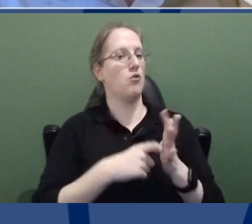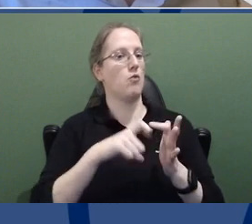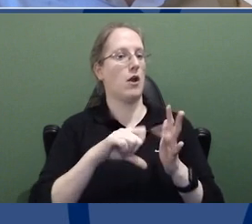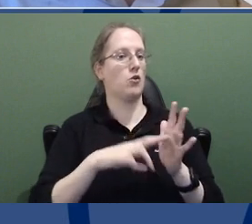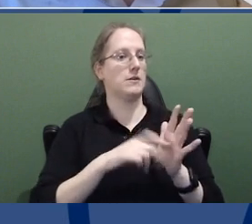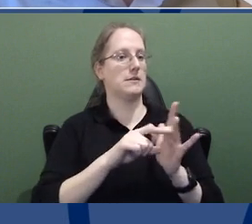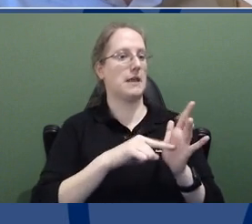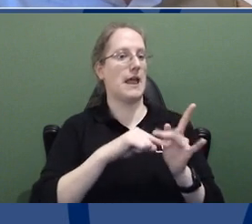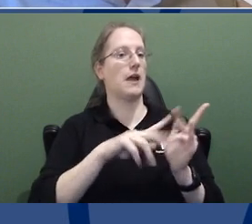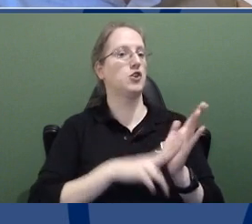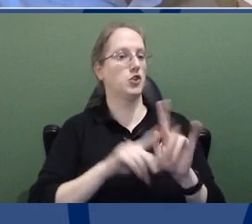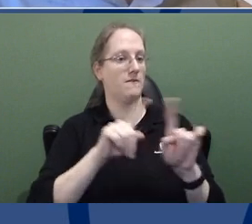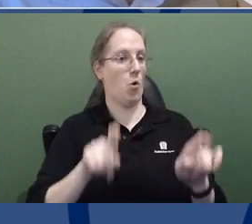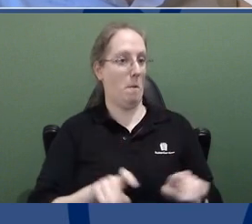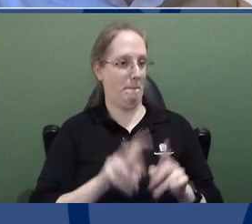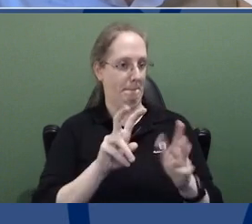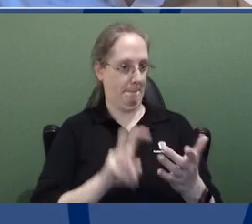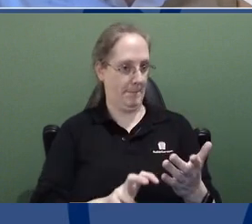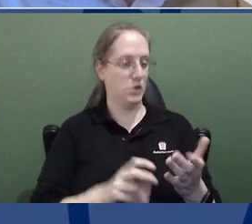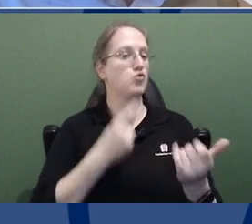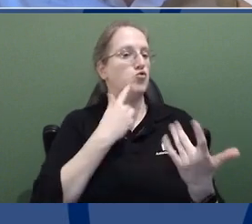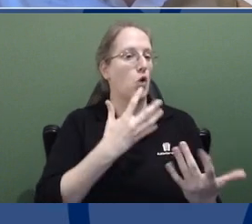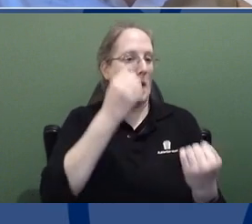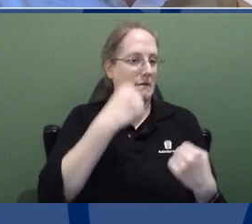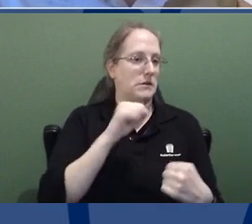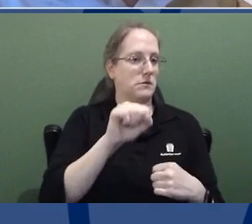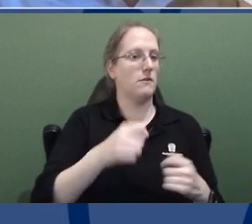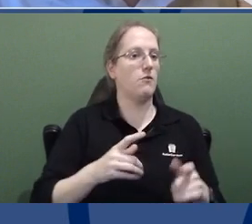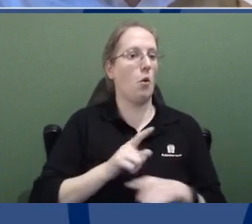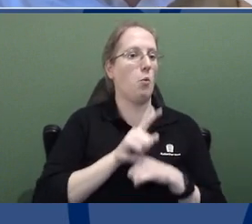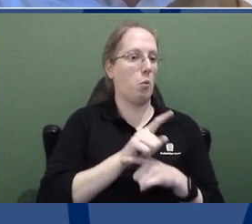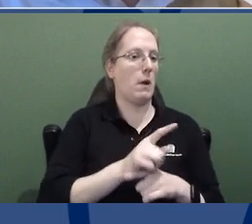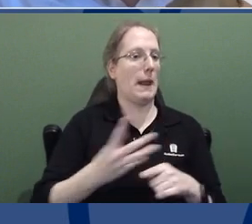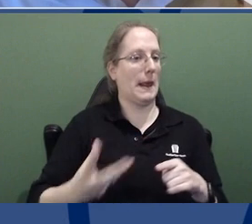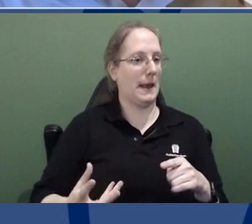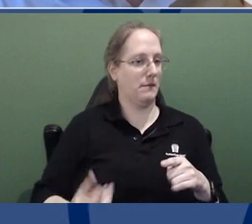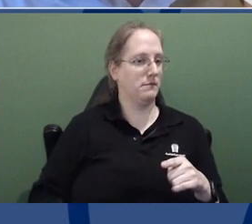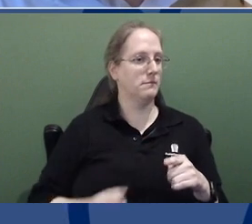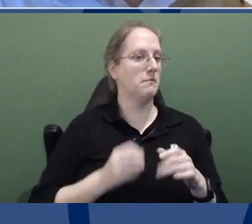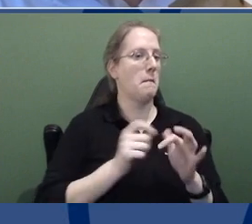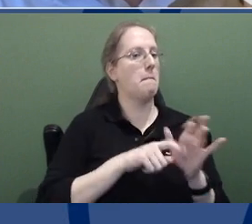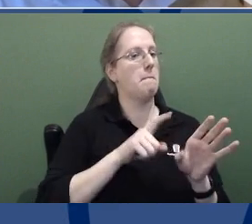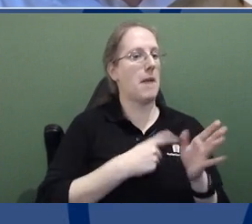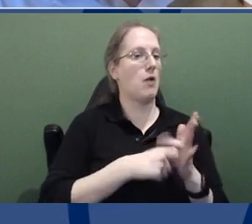payroll. And the reason why we need to demonstrate payroll is obviously to calculate the weekly